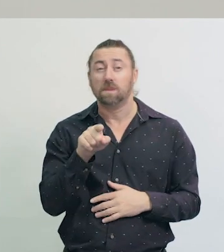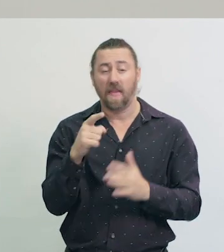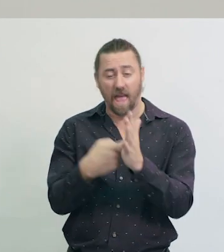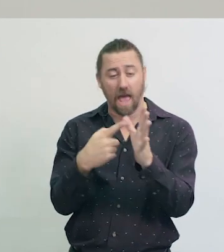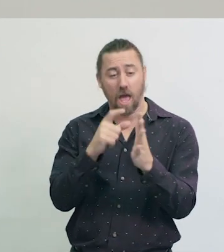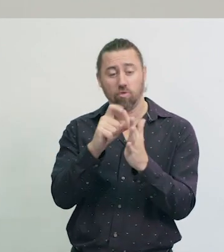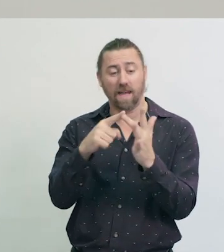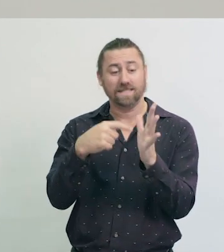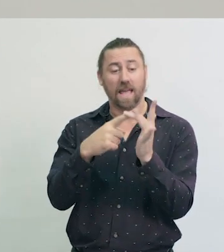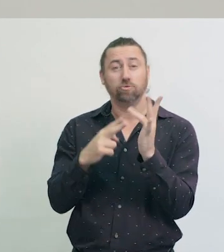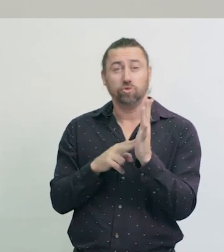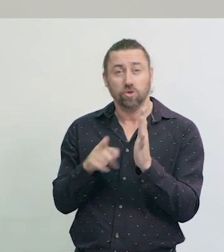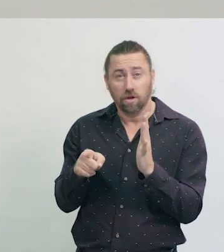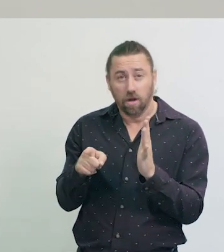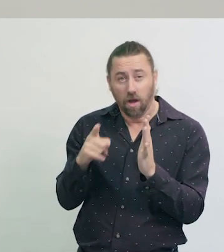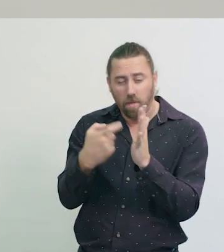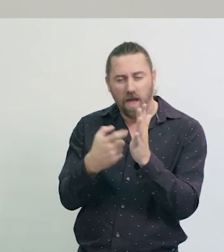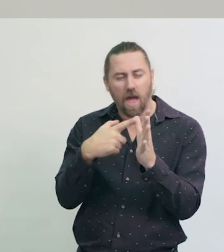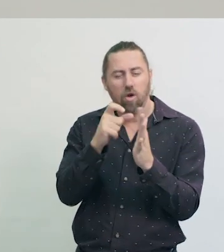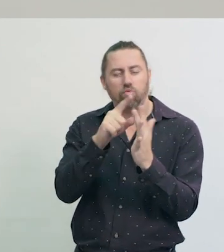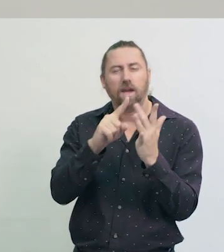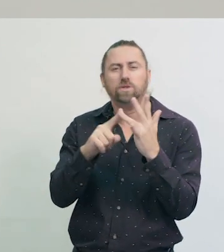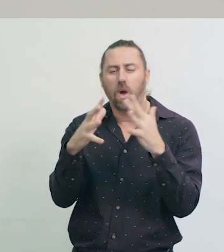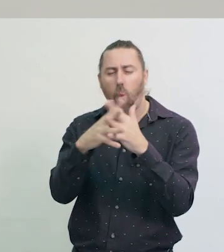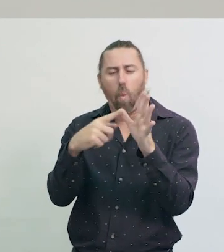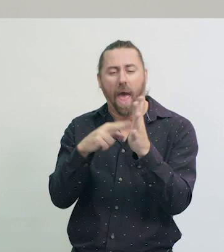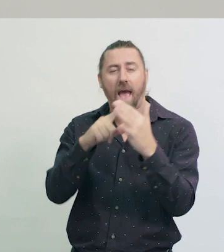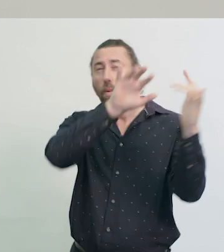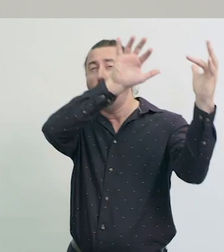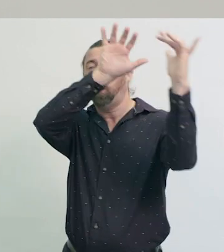equipment that is able to detect radio waves from across the universe.